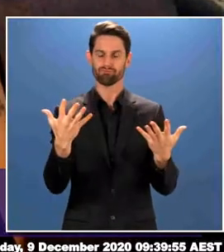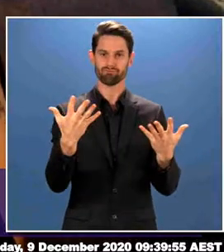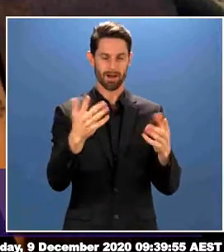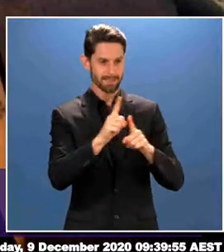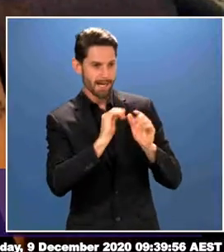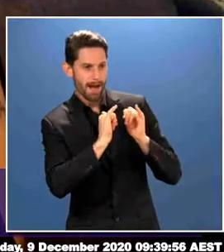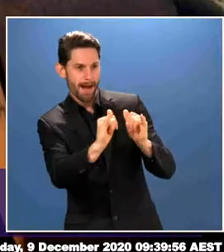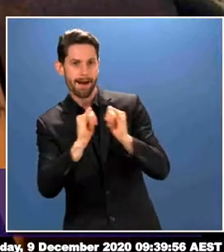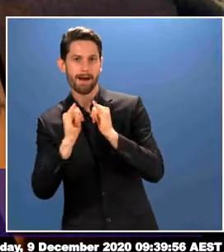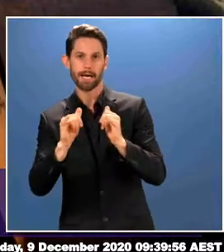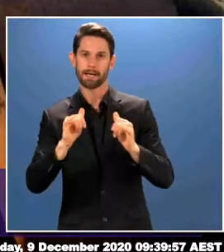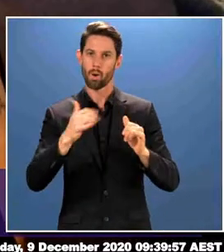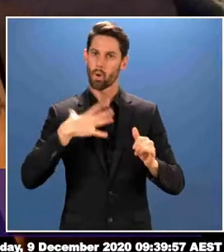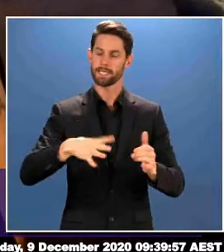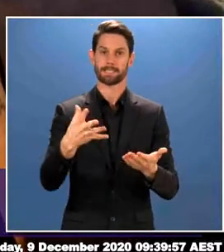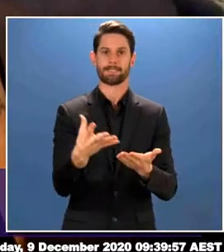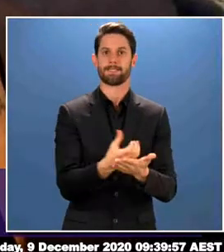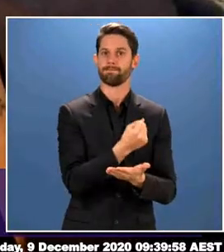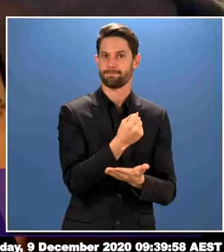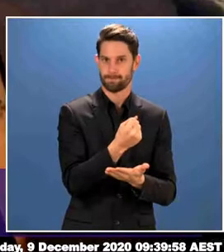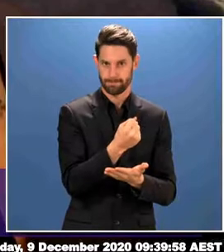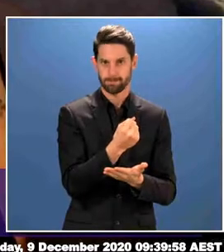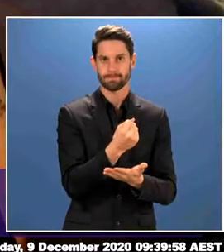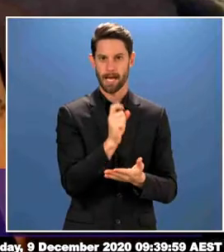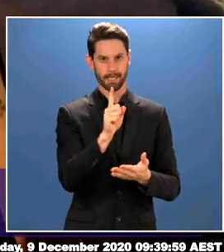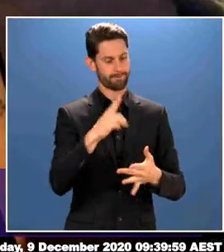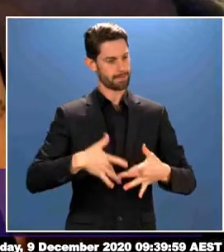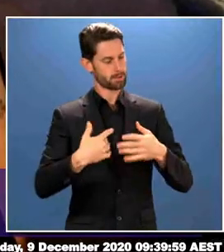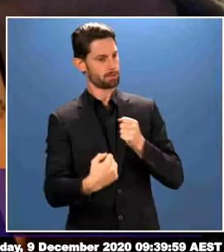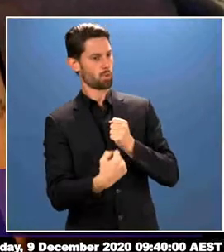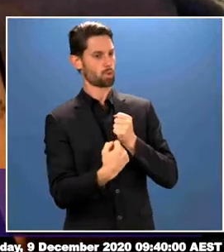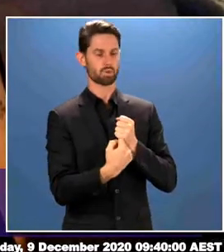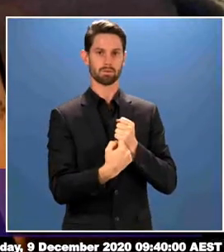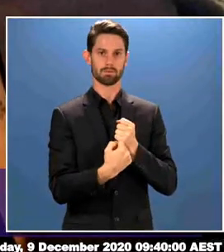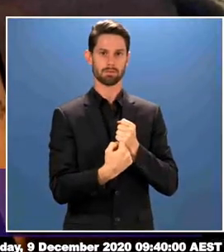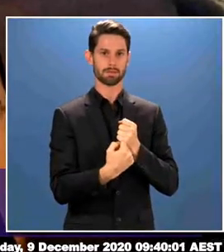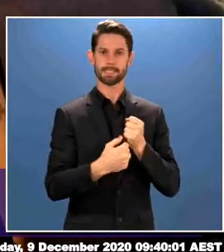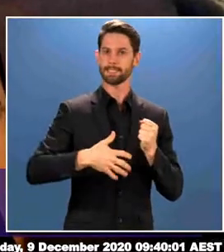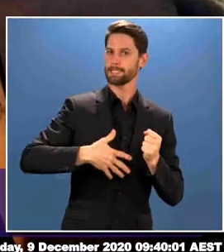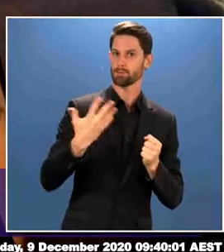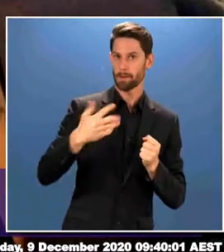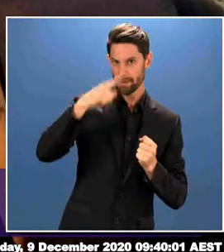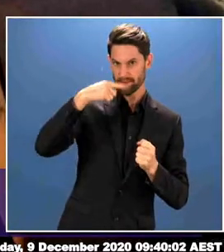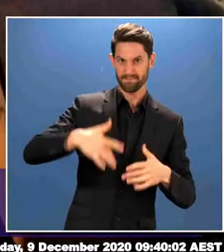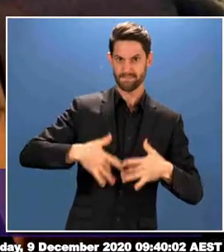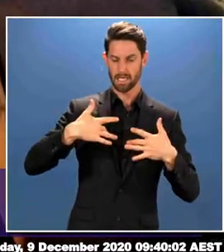way that was safe and supported, in a way that they did not feel restricted on what they could say.